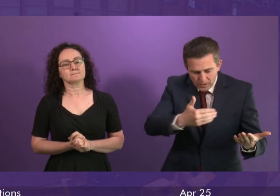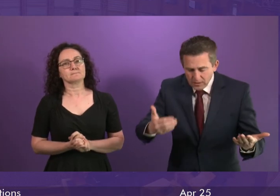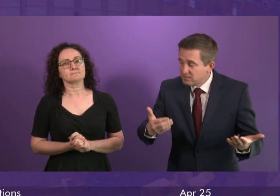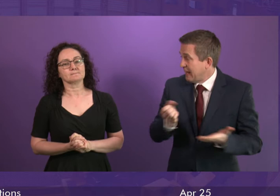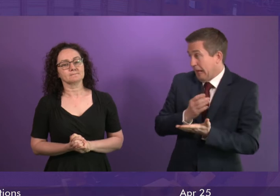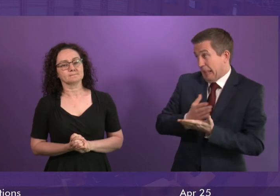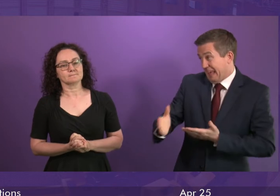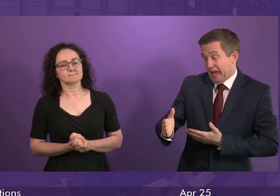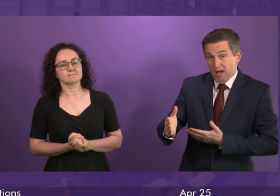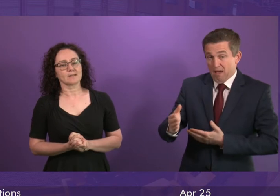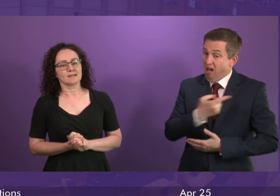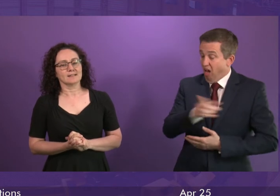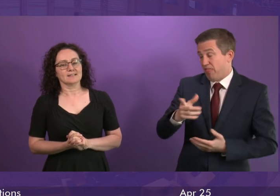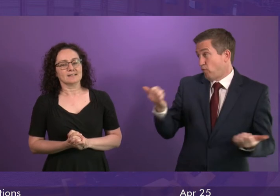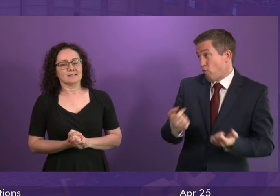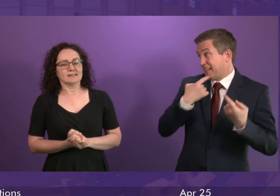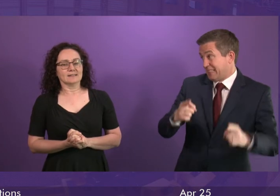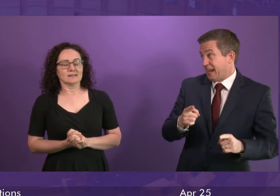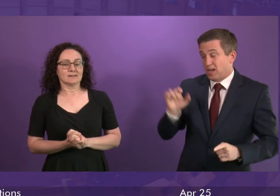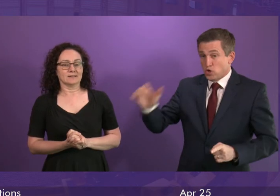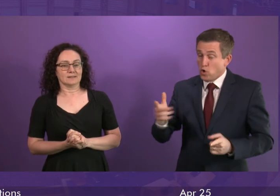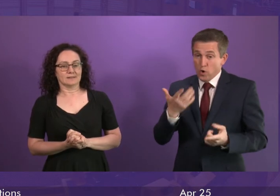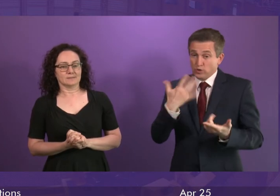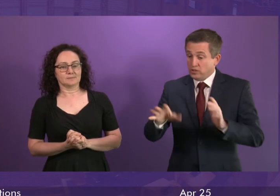is not the first but the last to concede that more needs to be done. S4 is precisely the